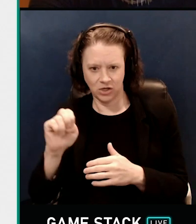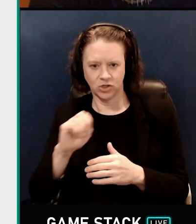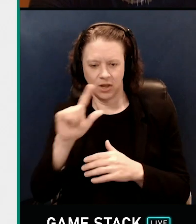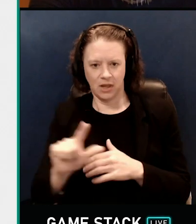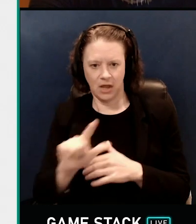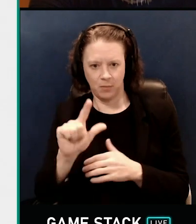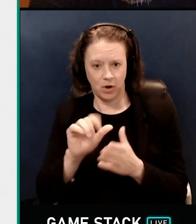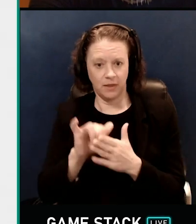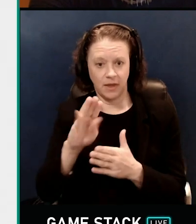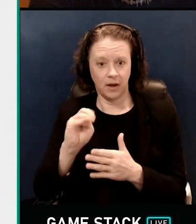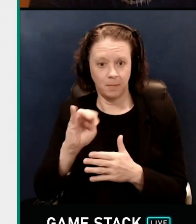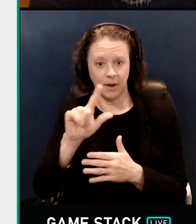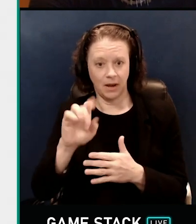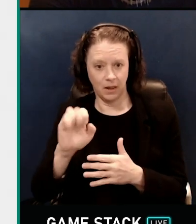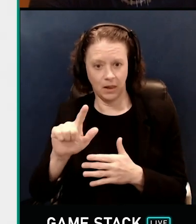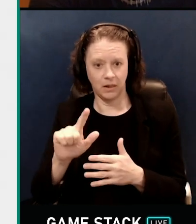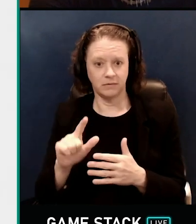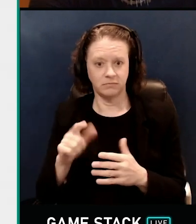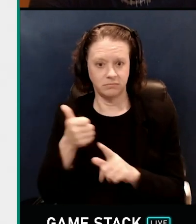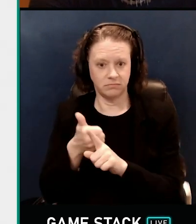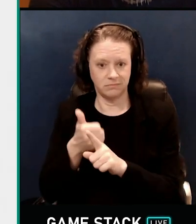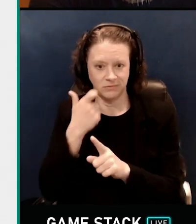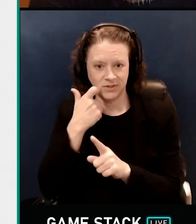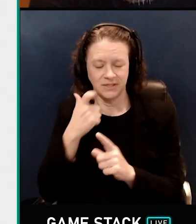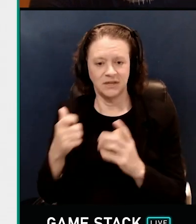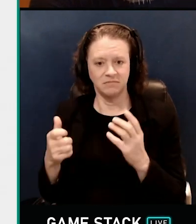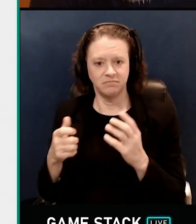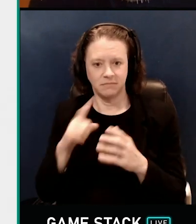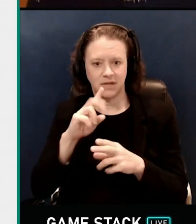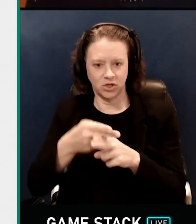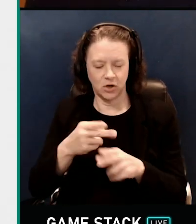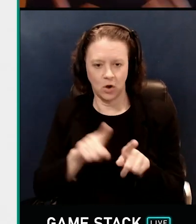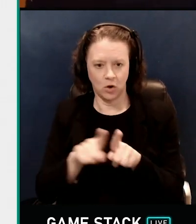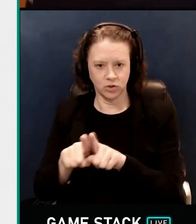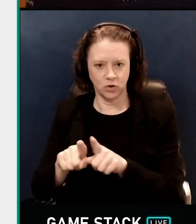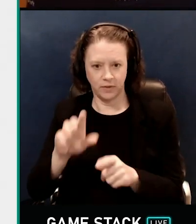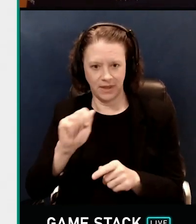Our bot brain utility I automation which manages all the